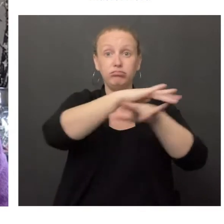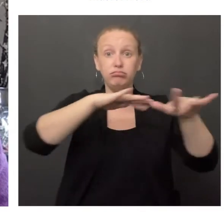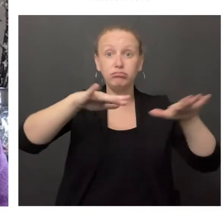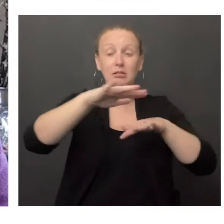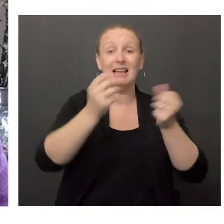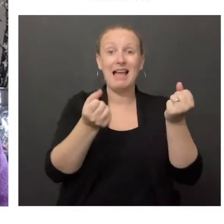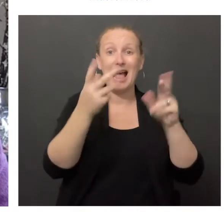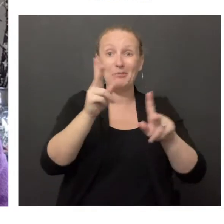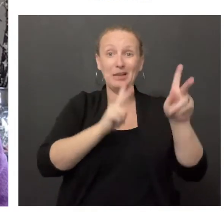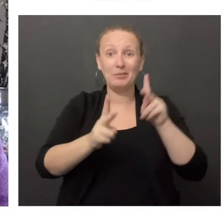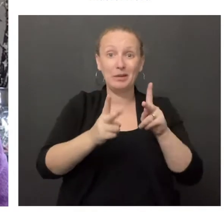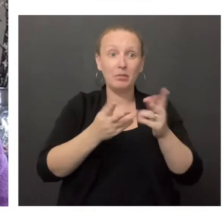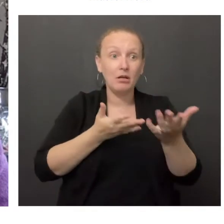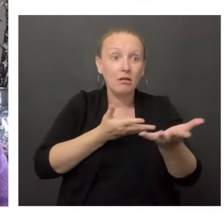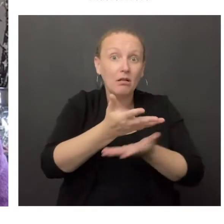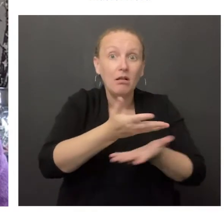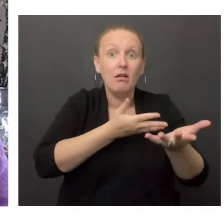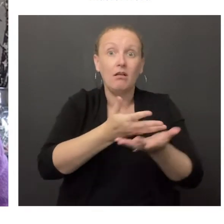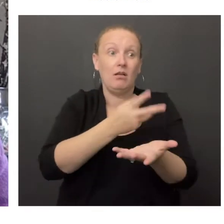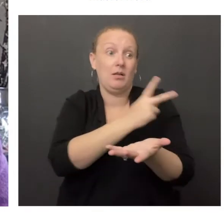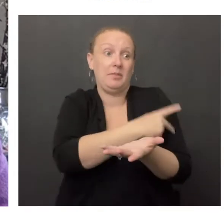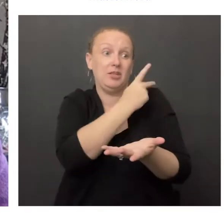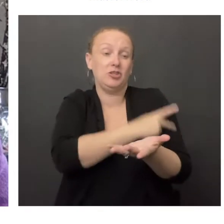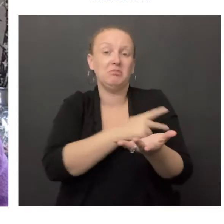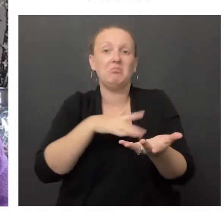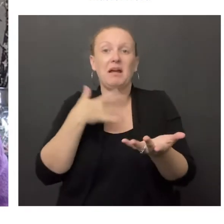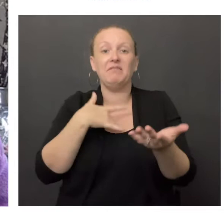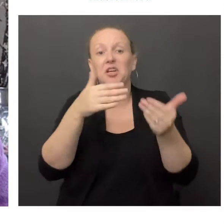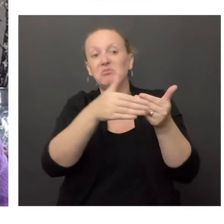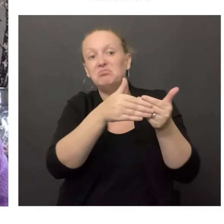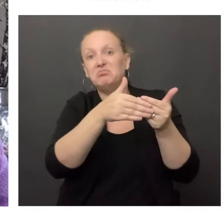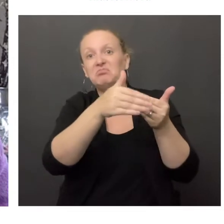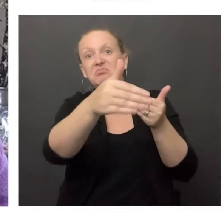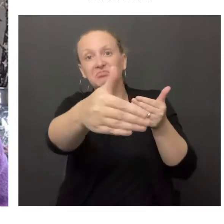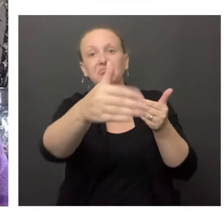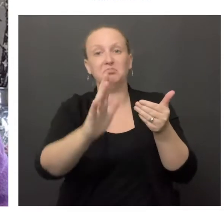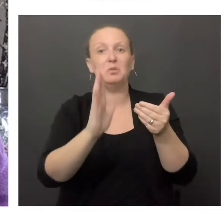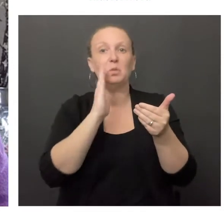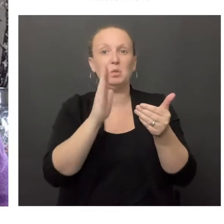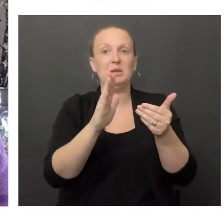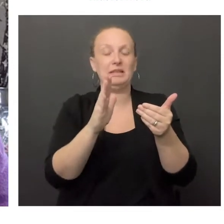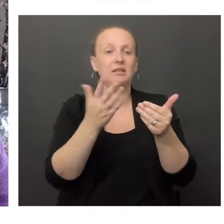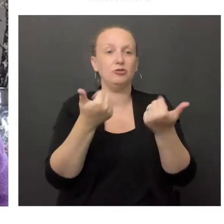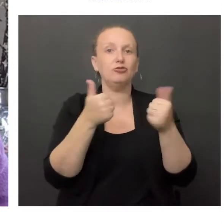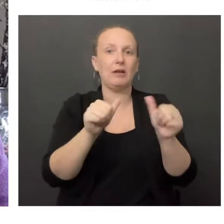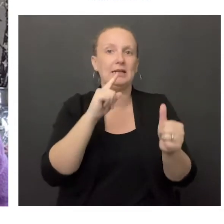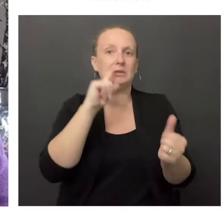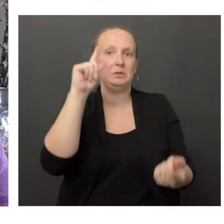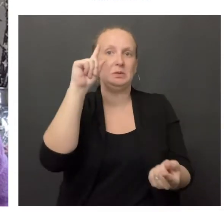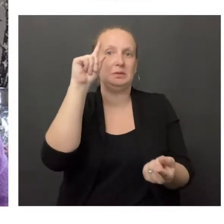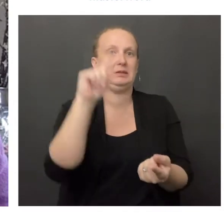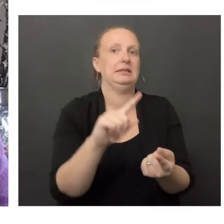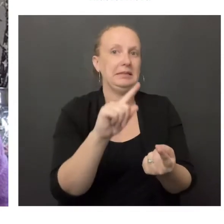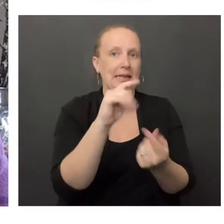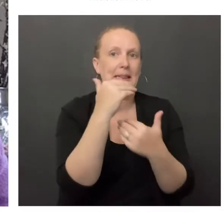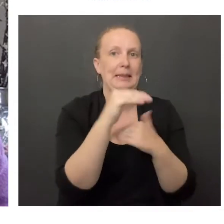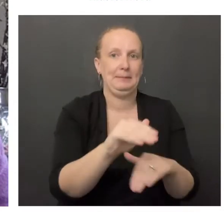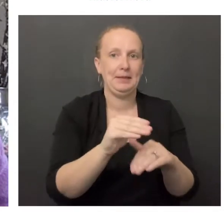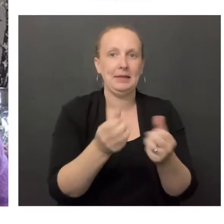with patients is going to kind of be the move in the future at least during this most recent post COVID